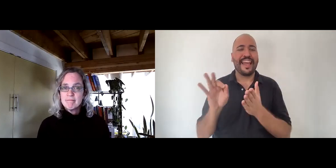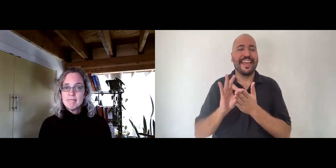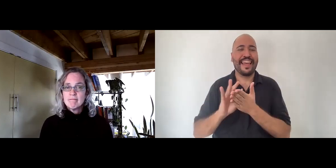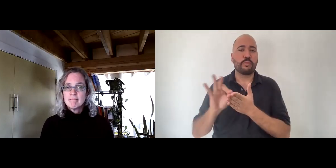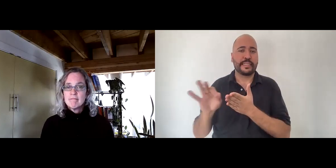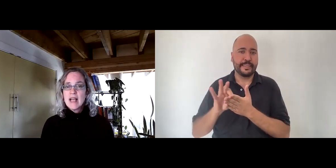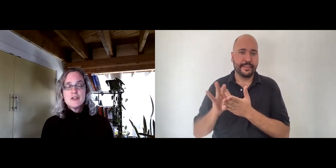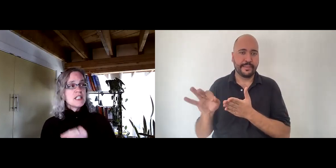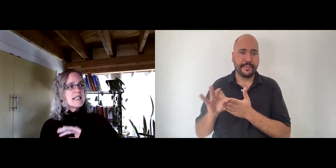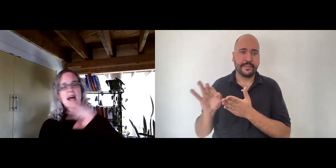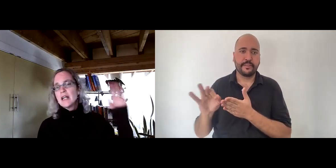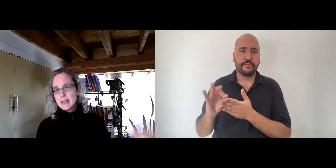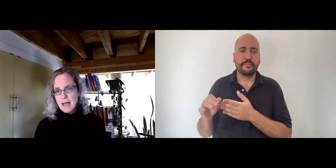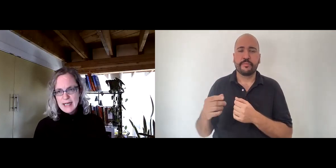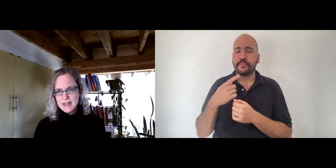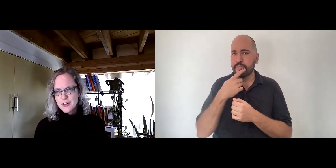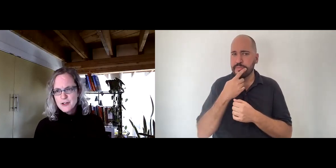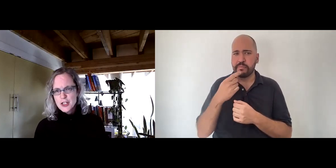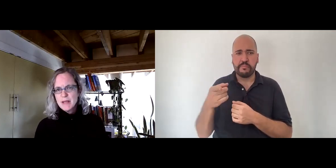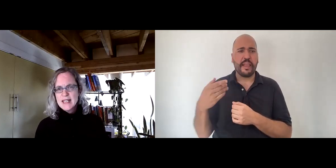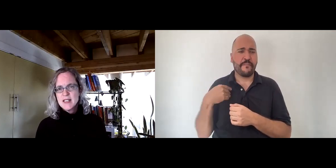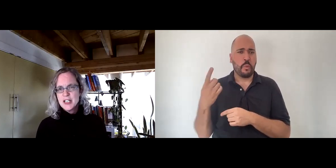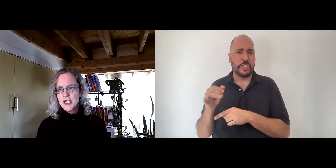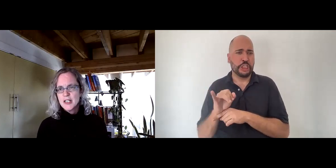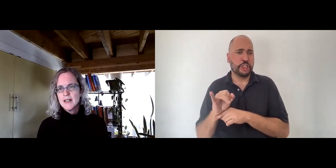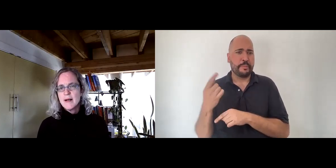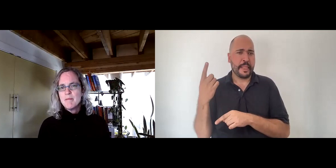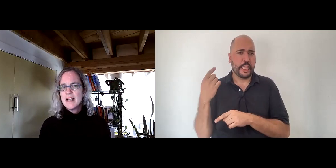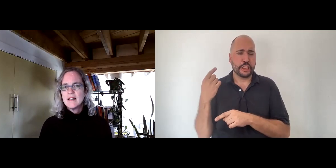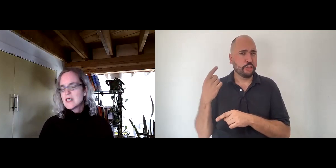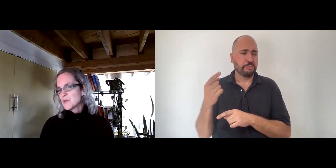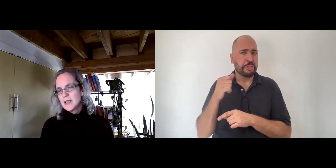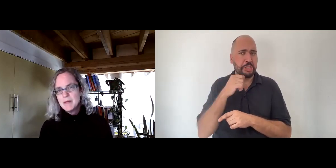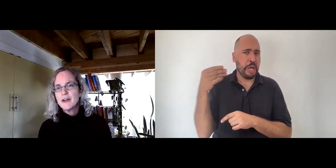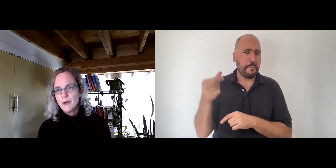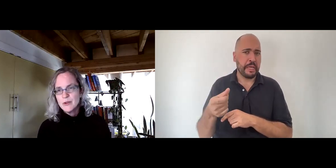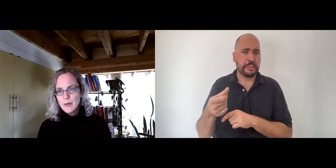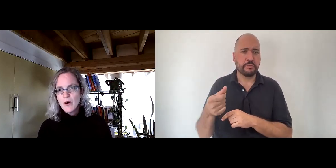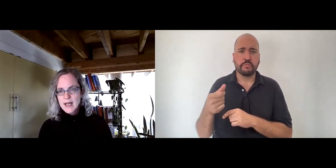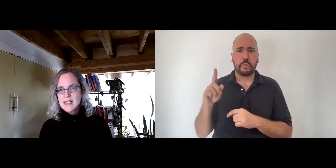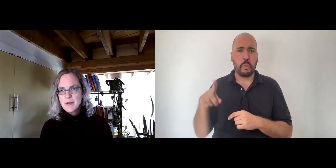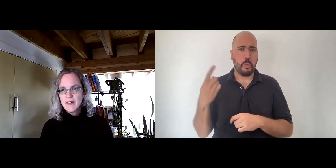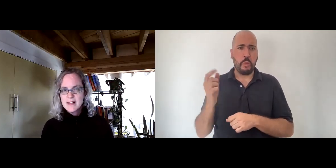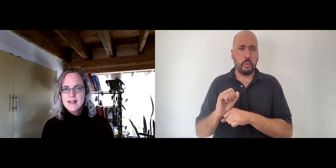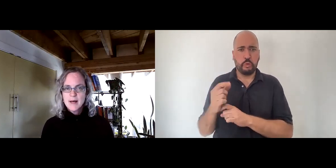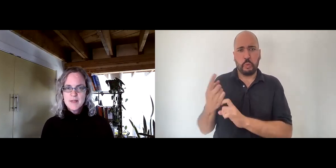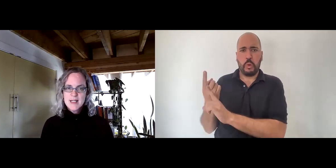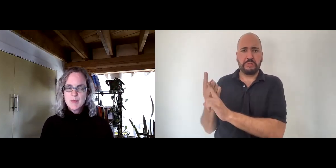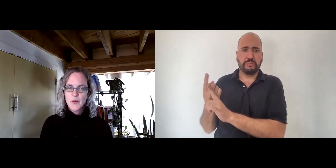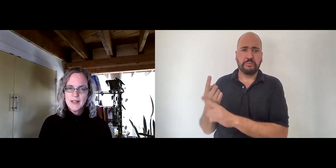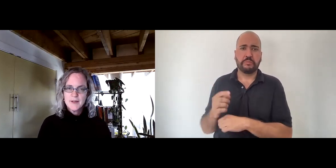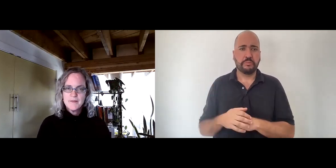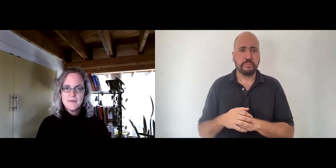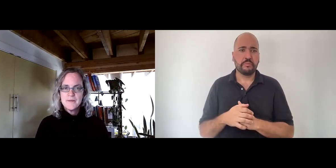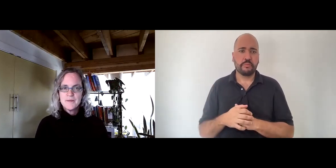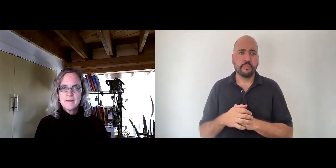Now she did have an unpaid internship last year, but that's really been her only work experience up to this point.